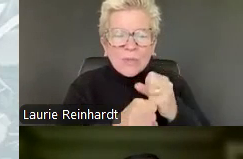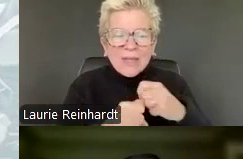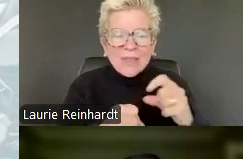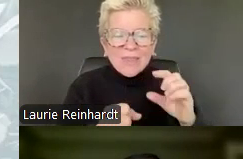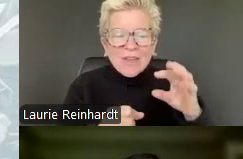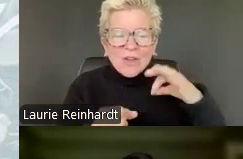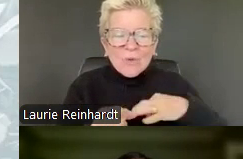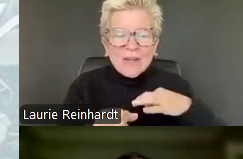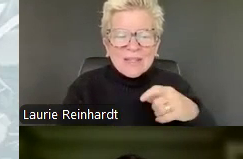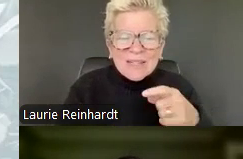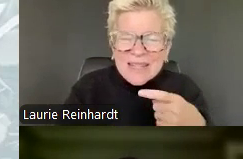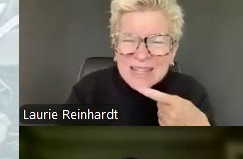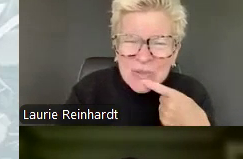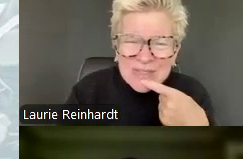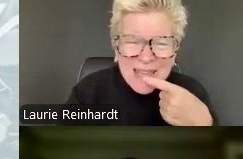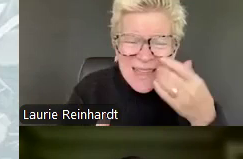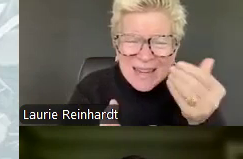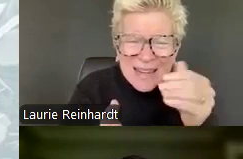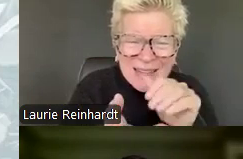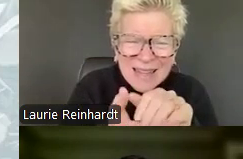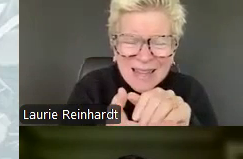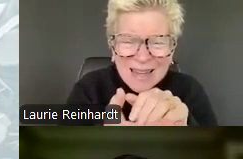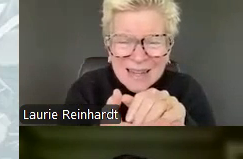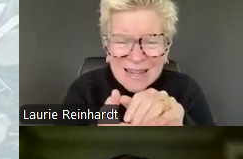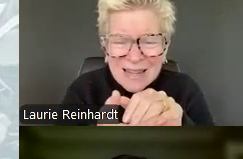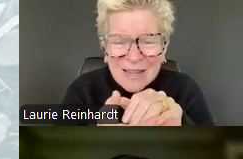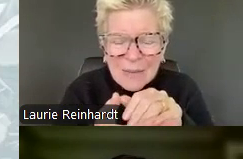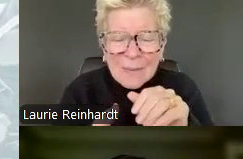Can you repeat that one more time? For example,